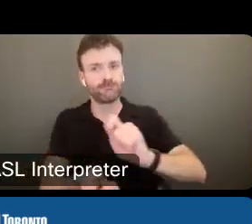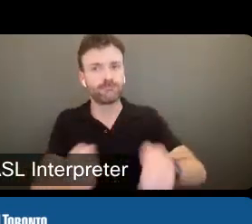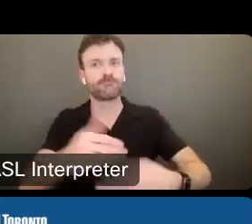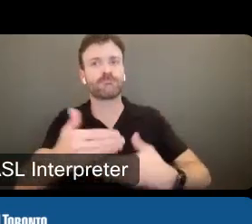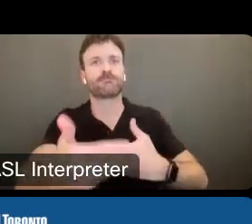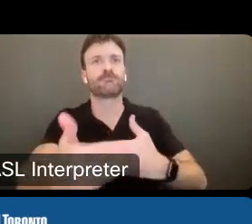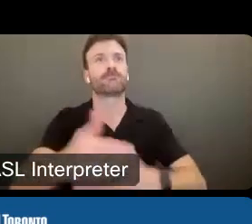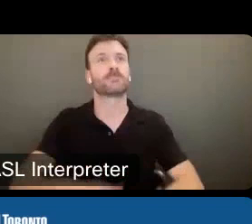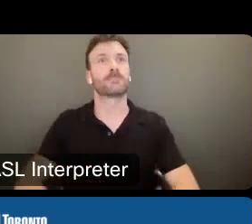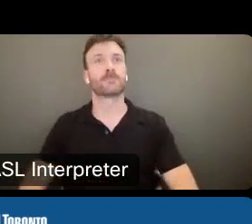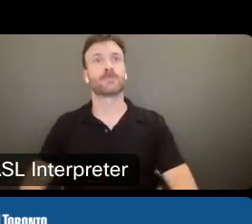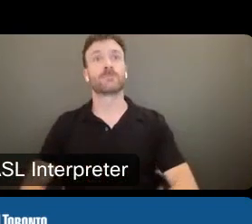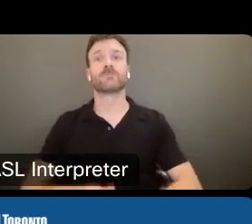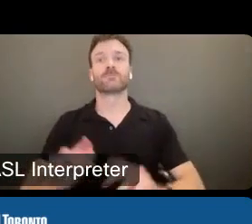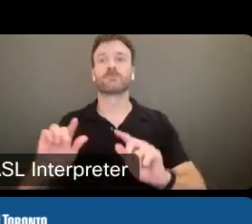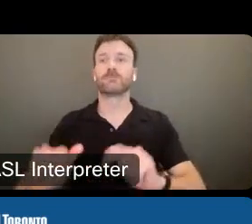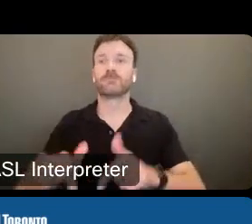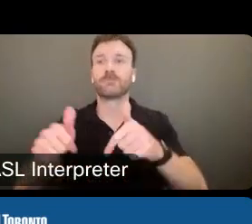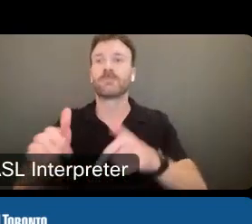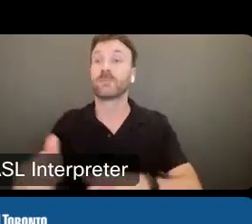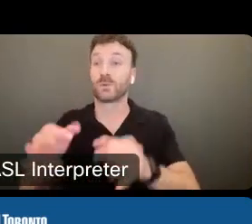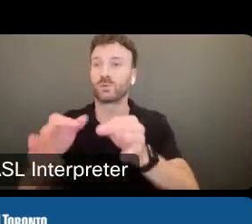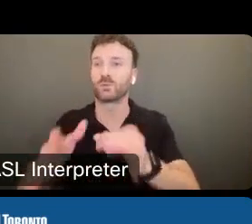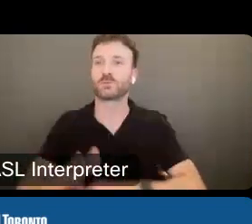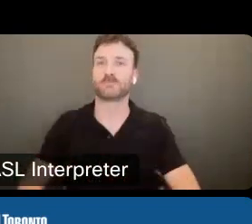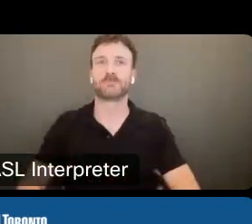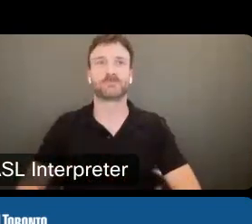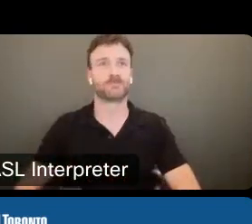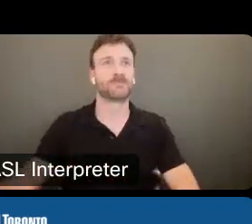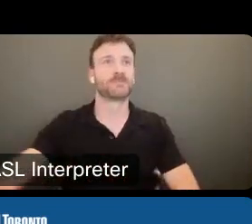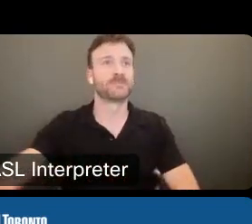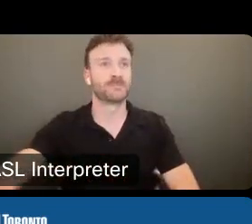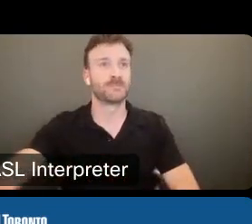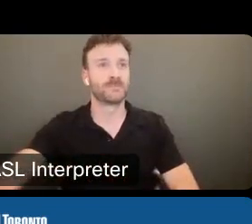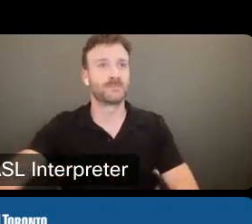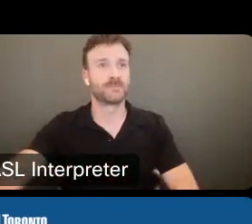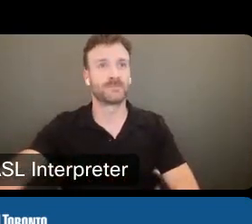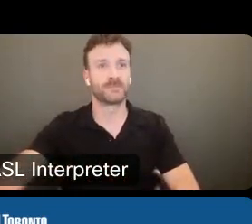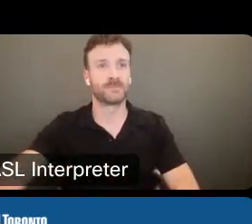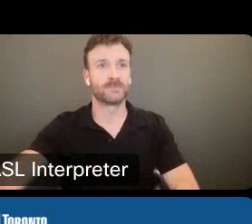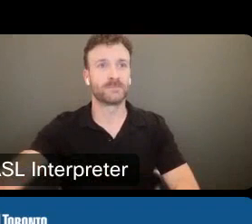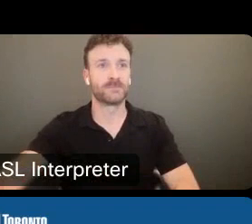In October of 2023, another report back was brought to the Accessibility Advisory Committee